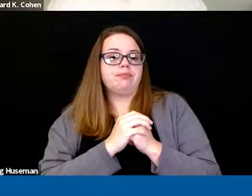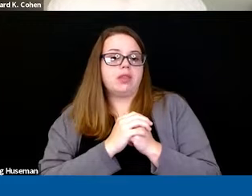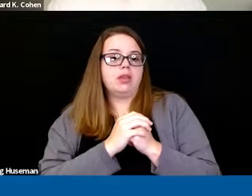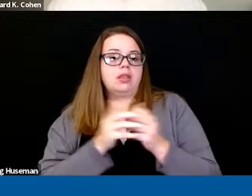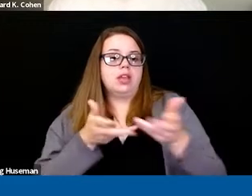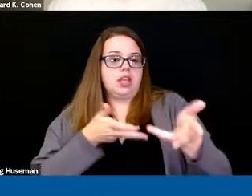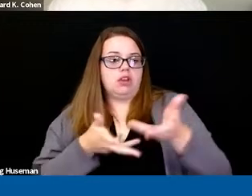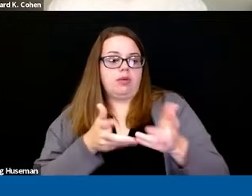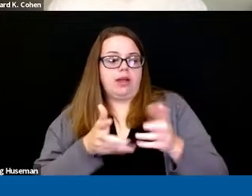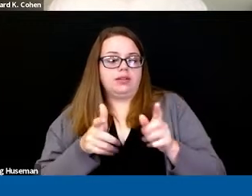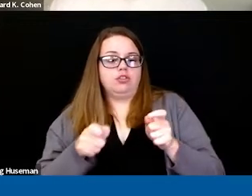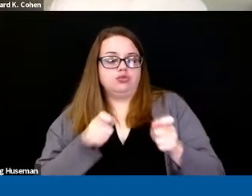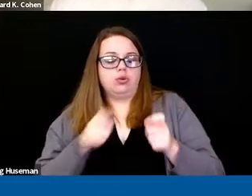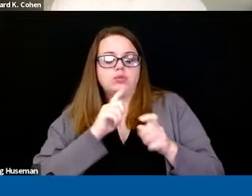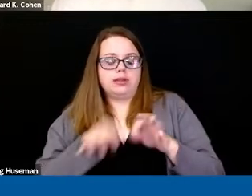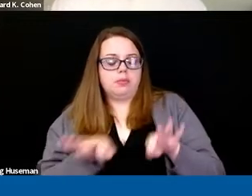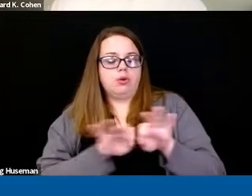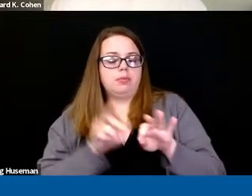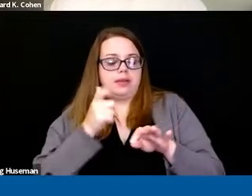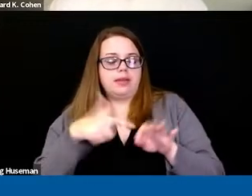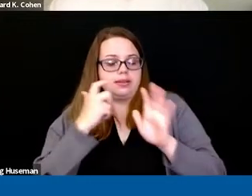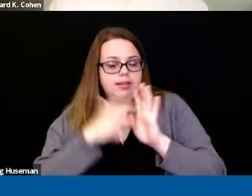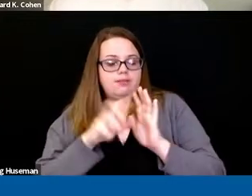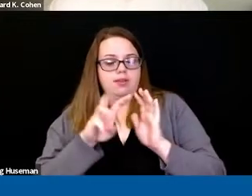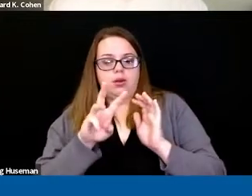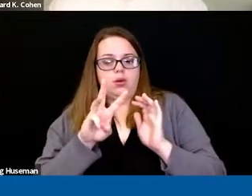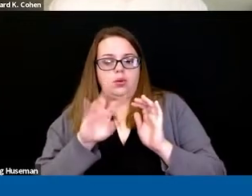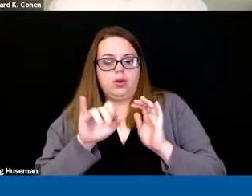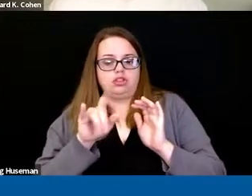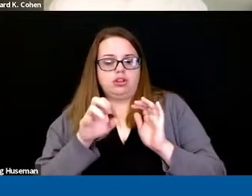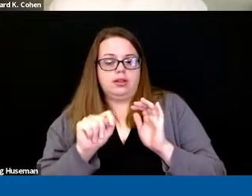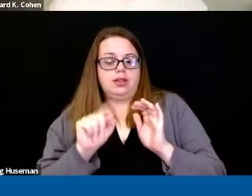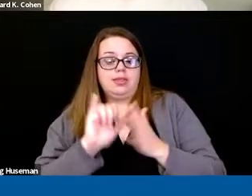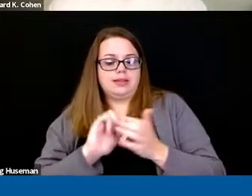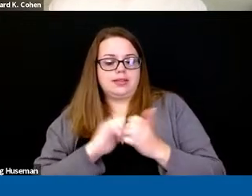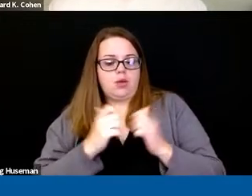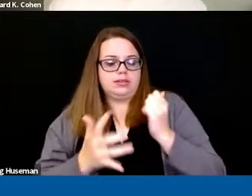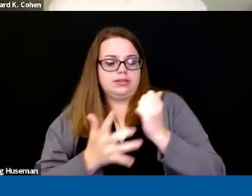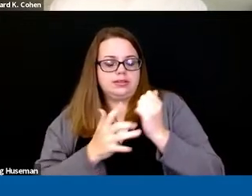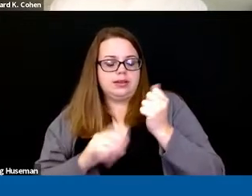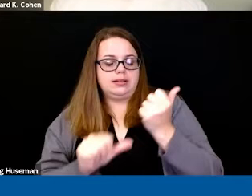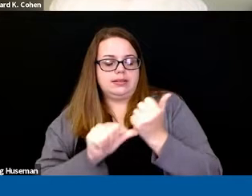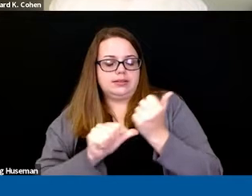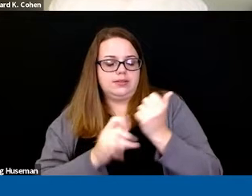are extremely important because they identify a widget. This is how assistive technology users know what they're interacting with.